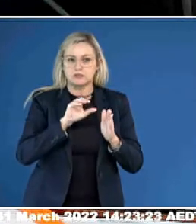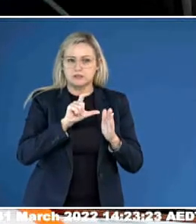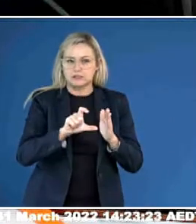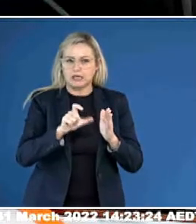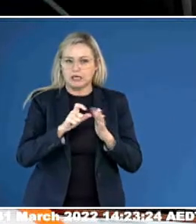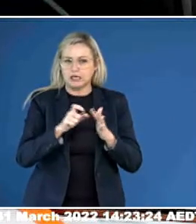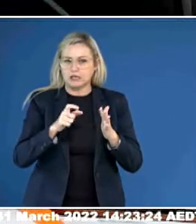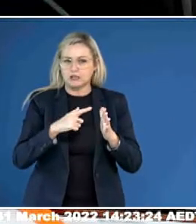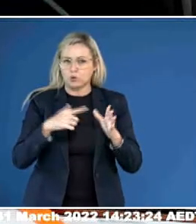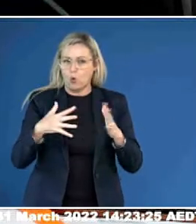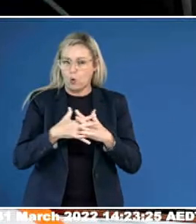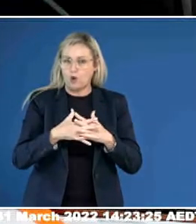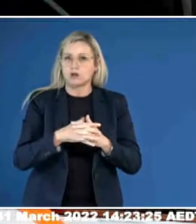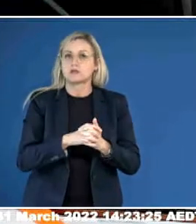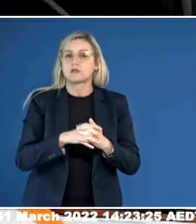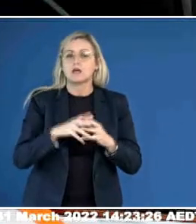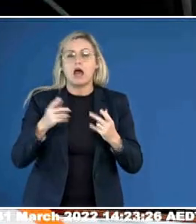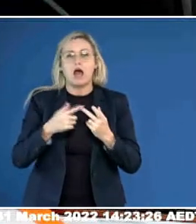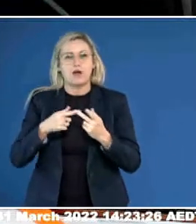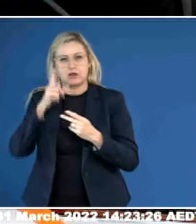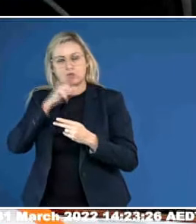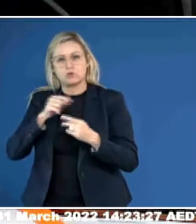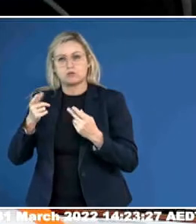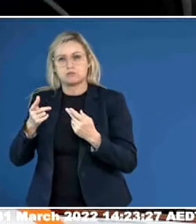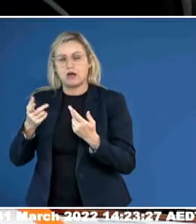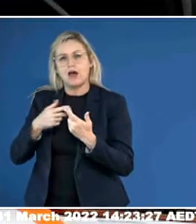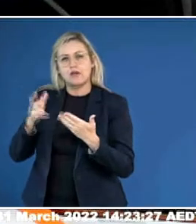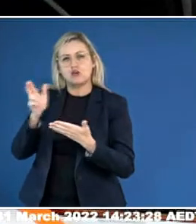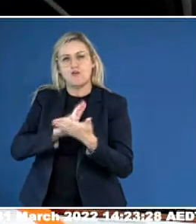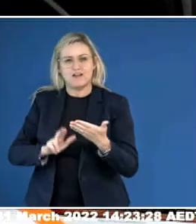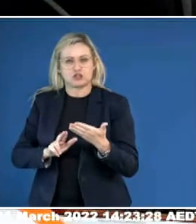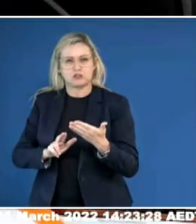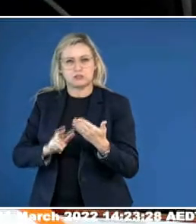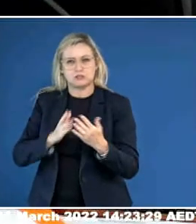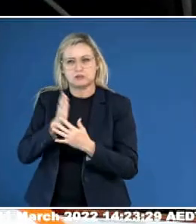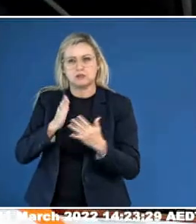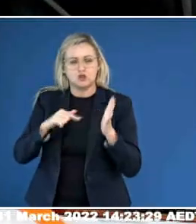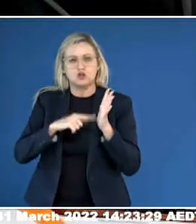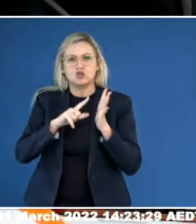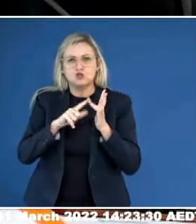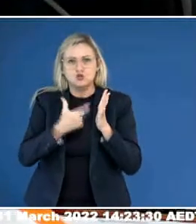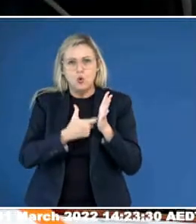other - what might be called the "mainstream conventions", so the, you know, torture convention -- MS FROHMADER: Am I allowed to interrupt?